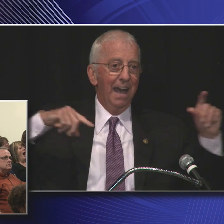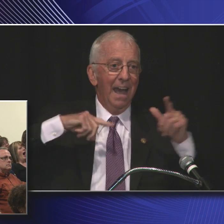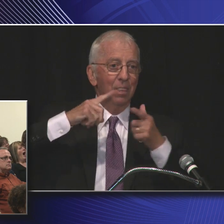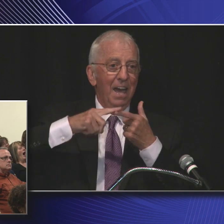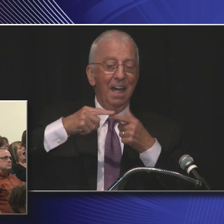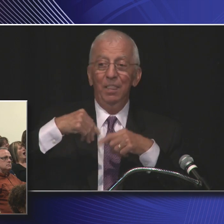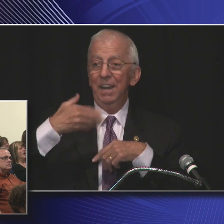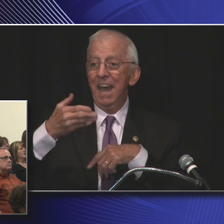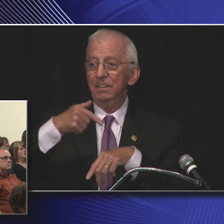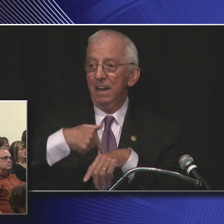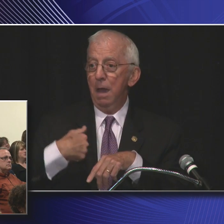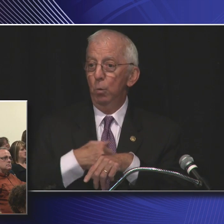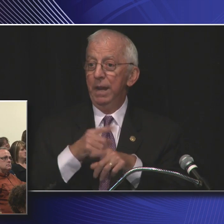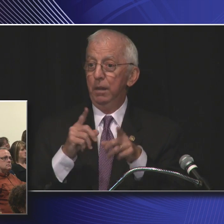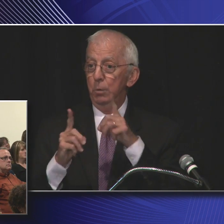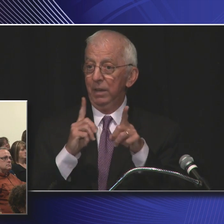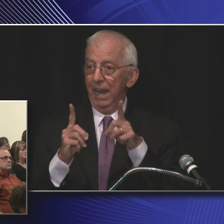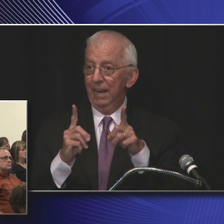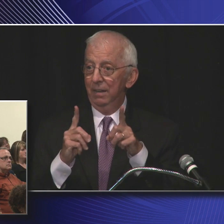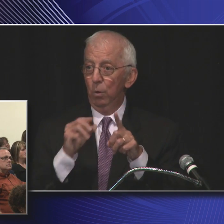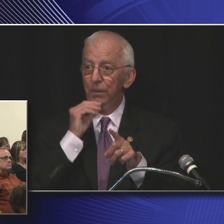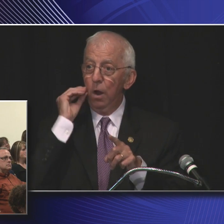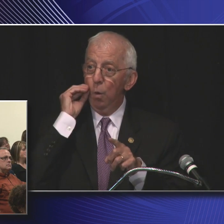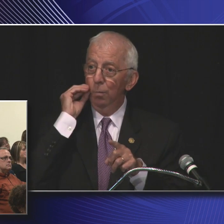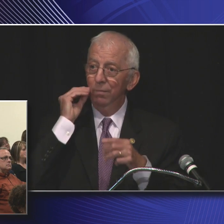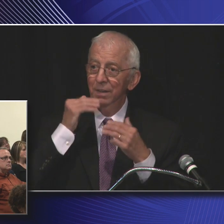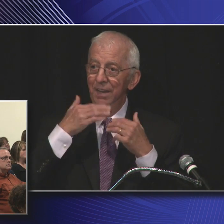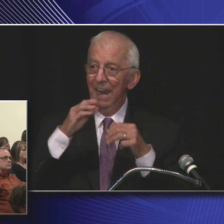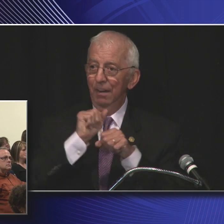and then the next time we communicated was at home,